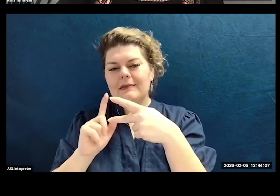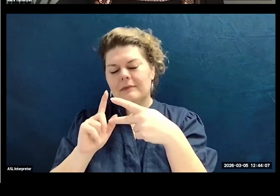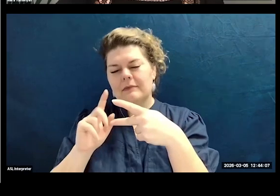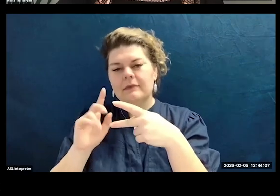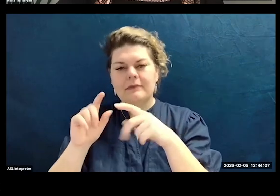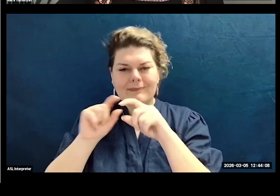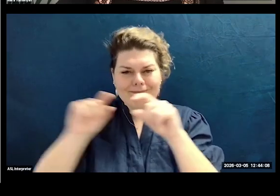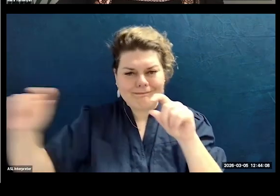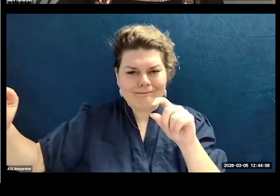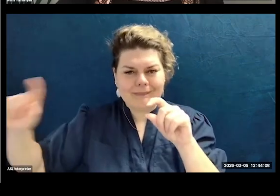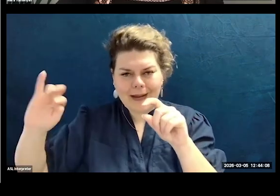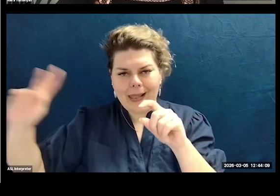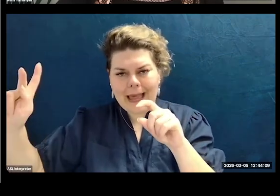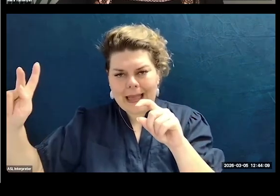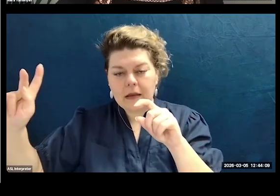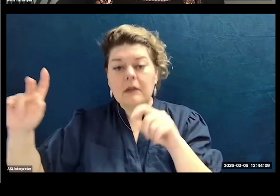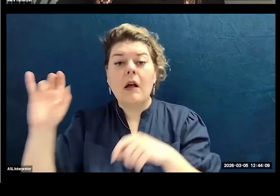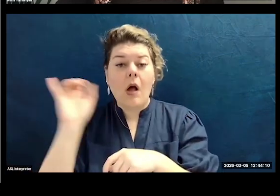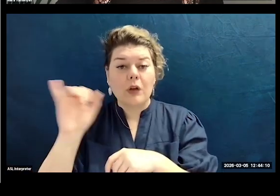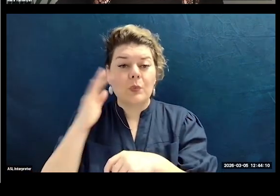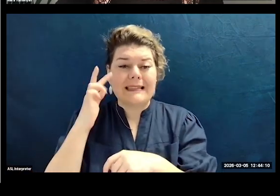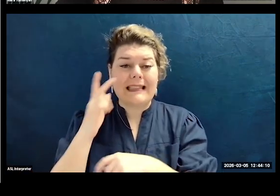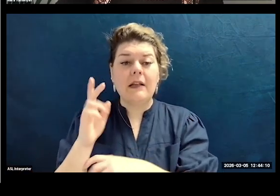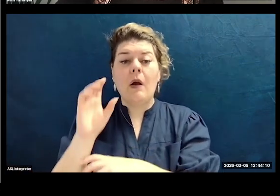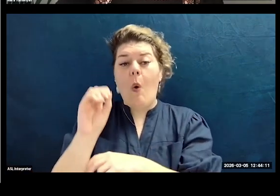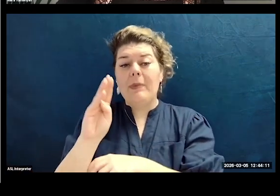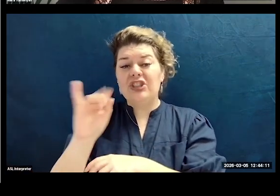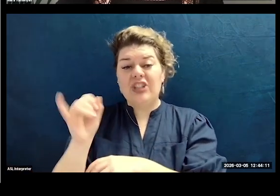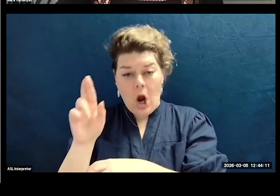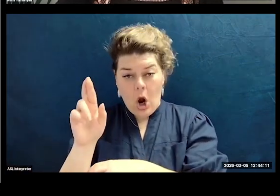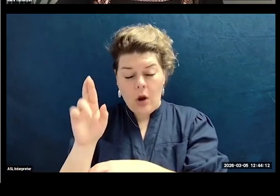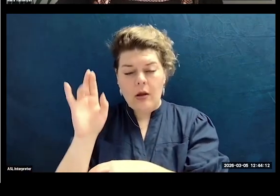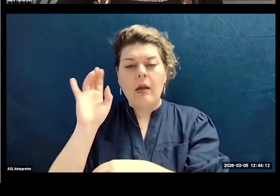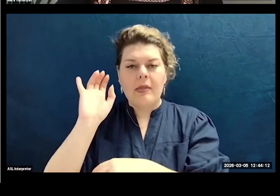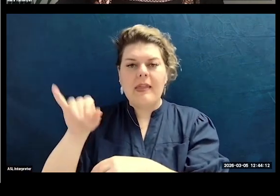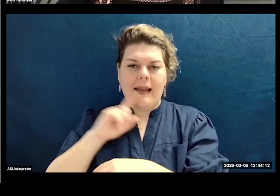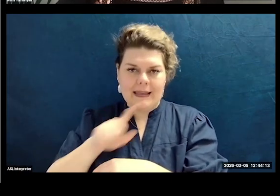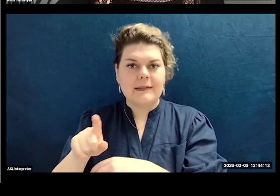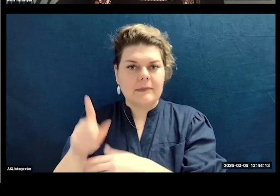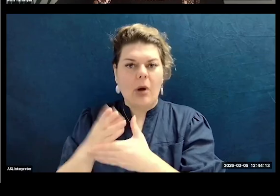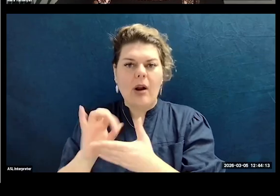and you will see also OBJR tag, which is active component of the reference link